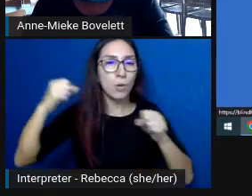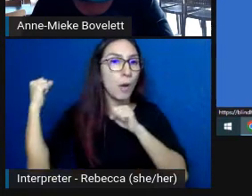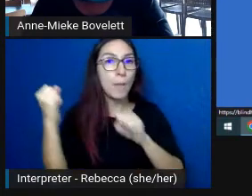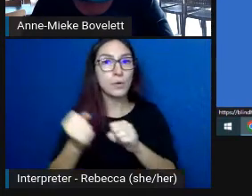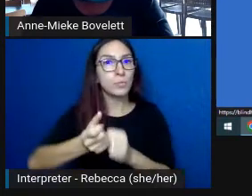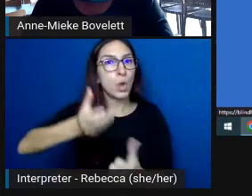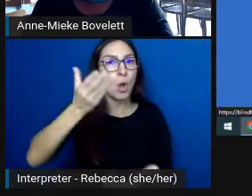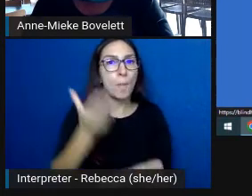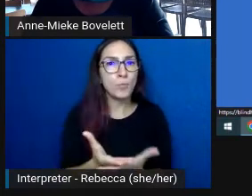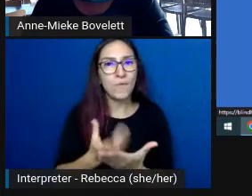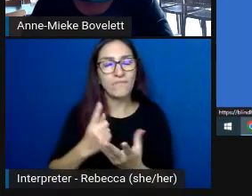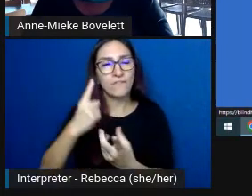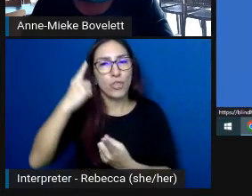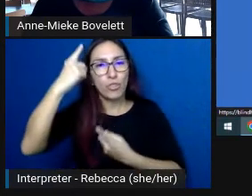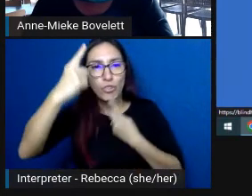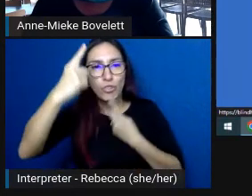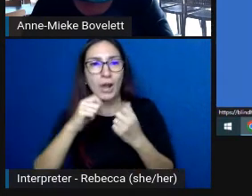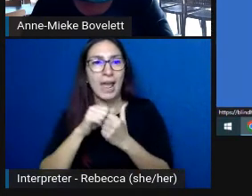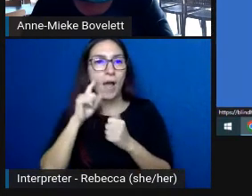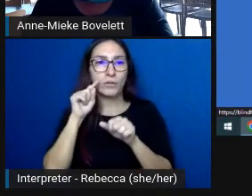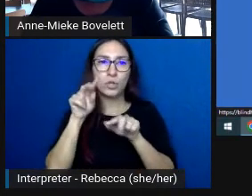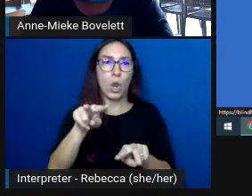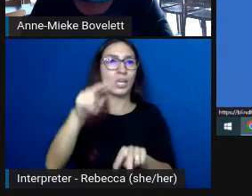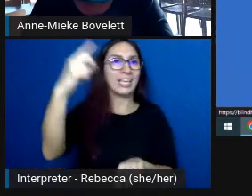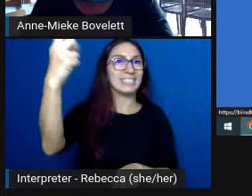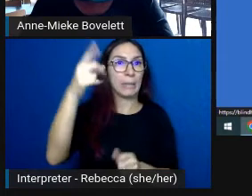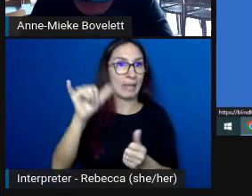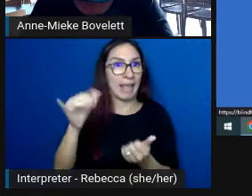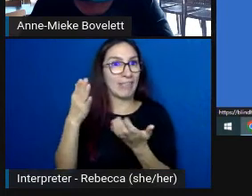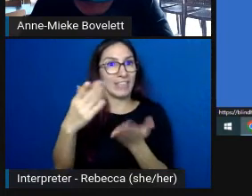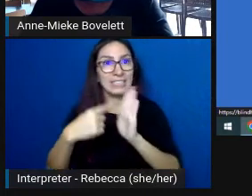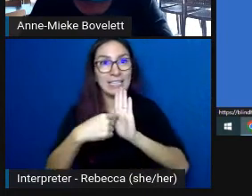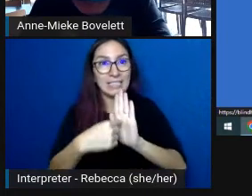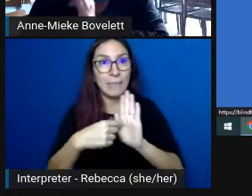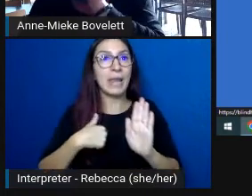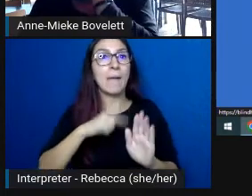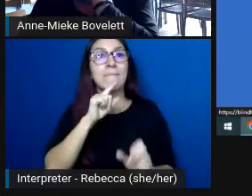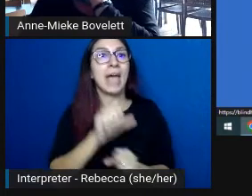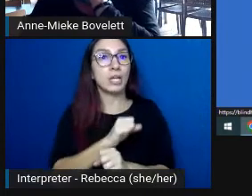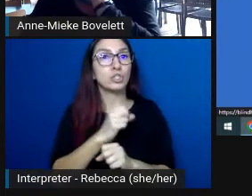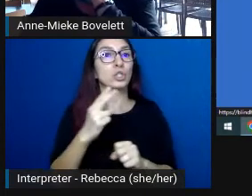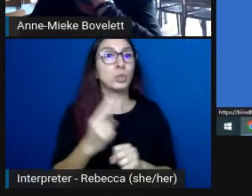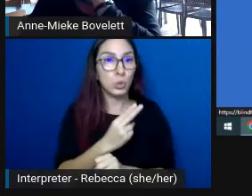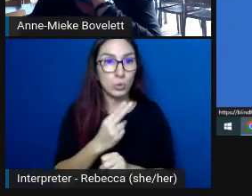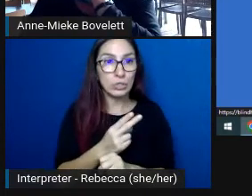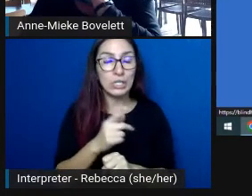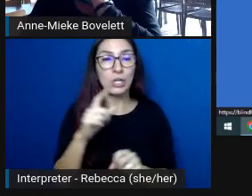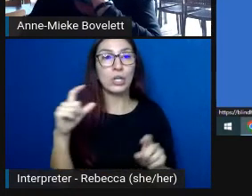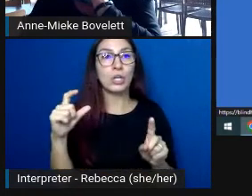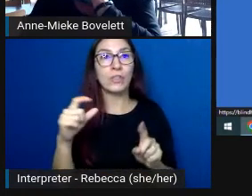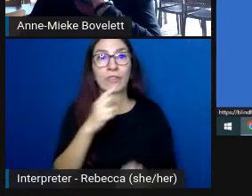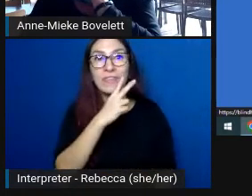in looking at something like this and I am actually using the verb look on purpose.